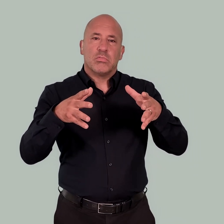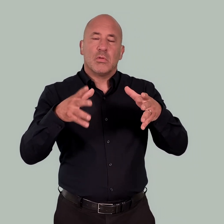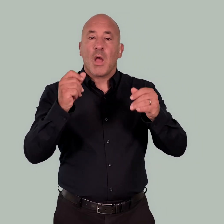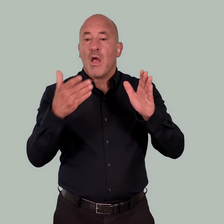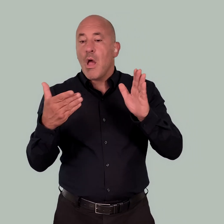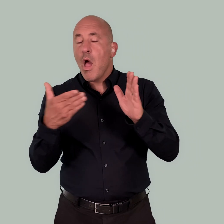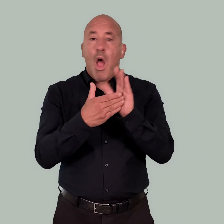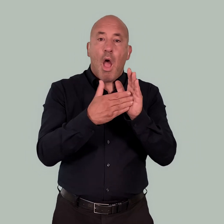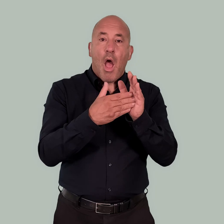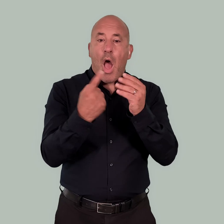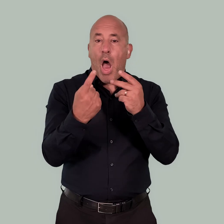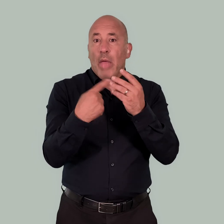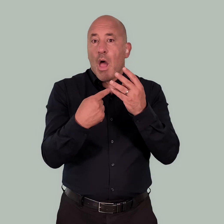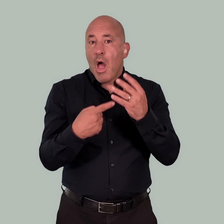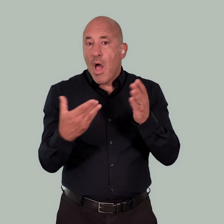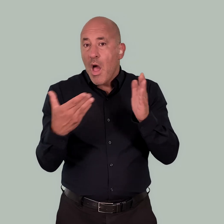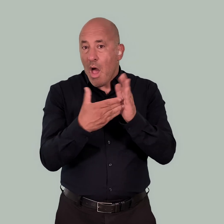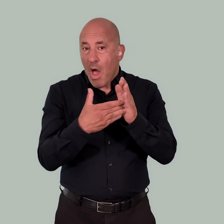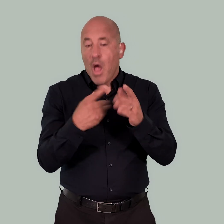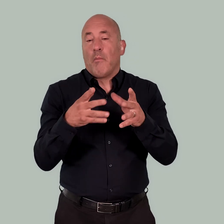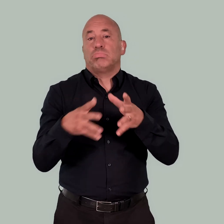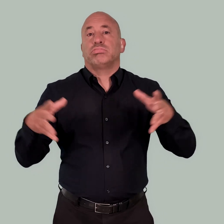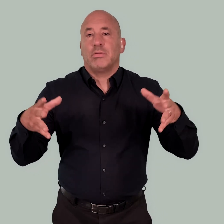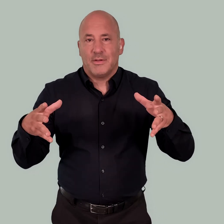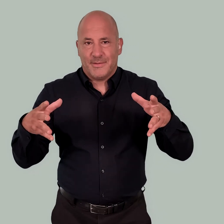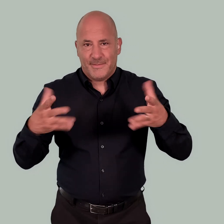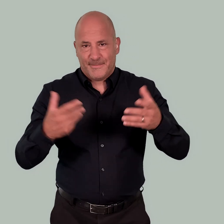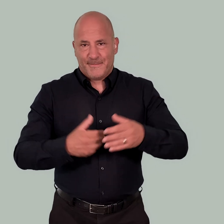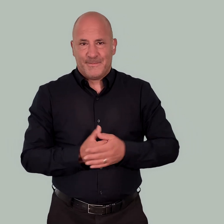though there is some quickening of pace when secondary conditions are included.